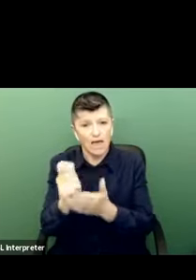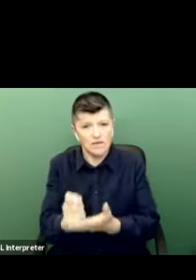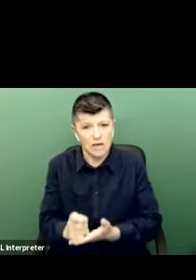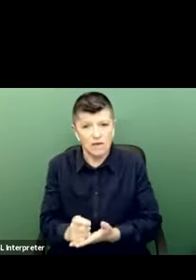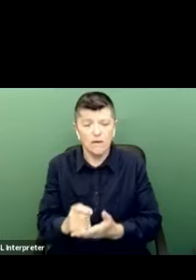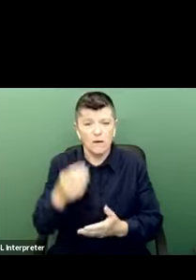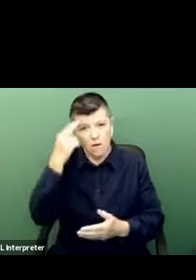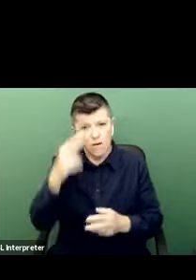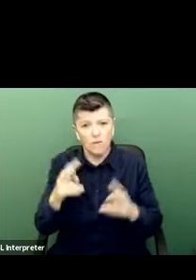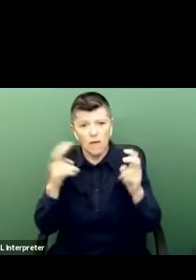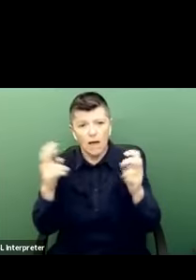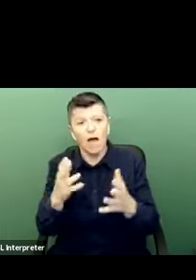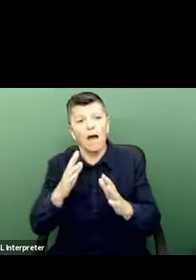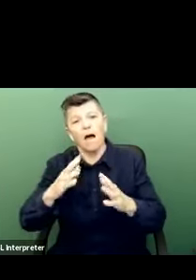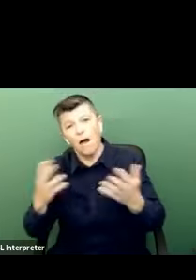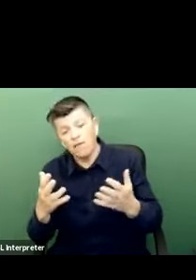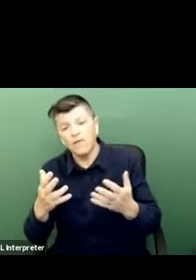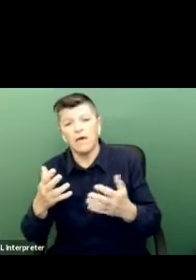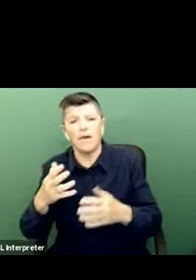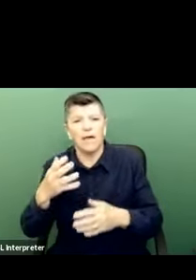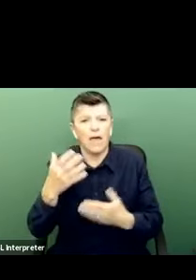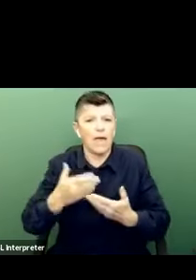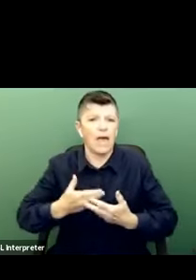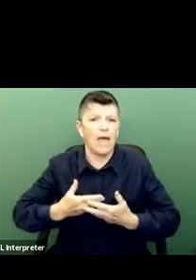the precursor of legal rights . Human rights may well